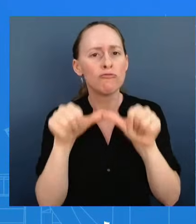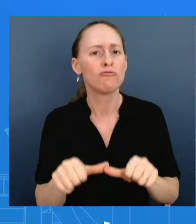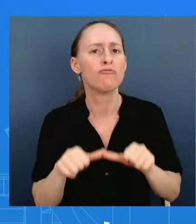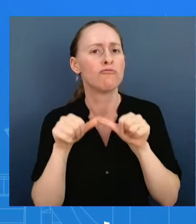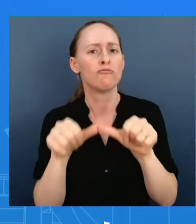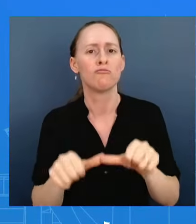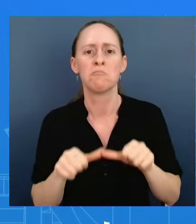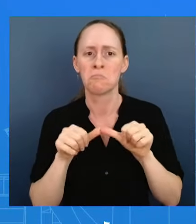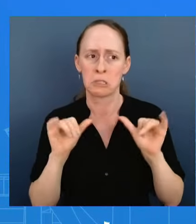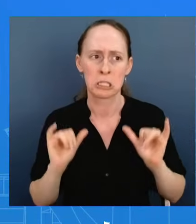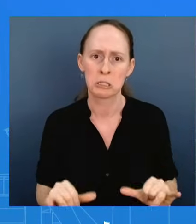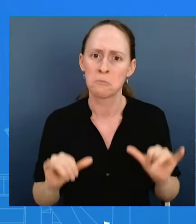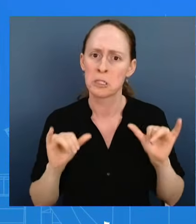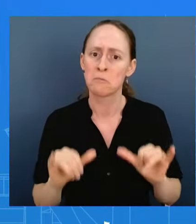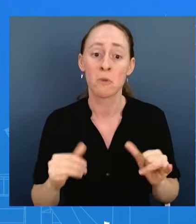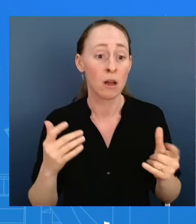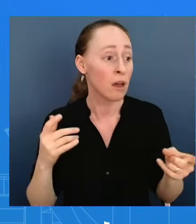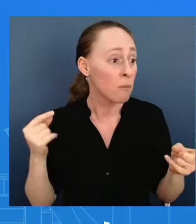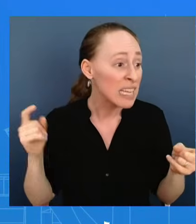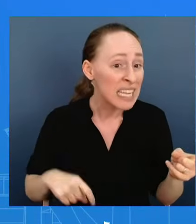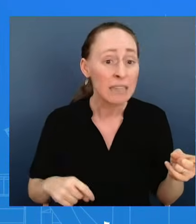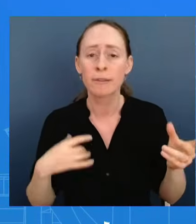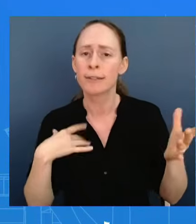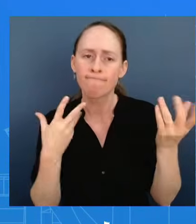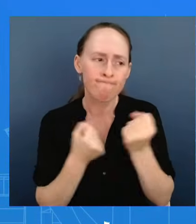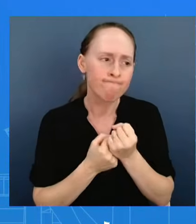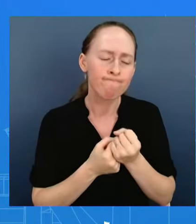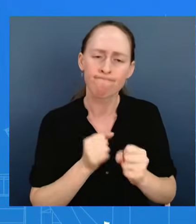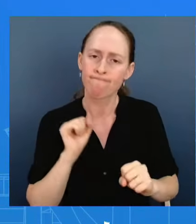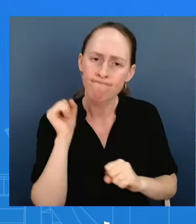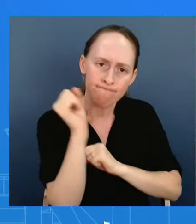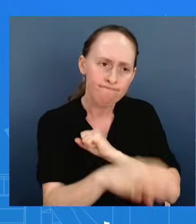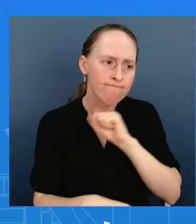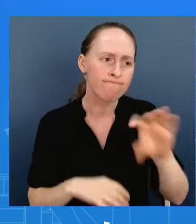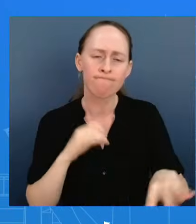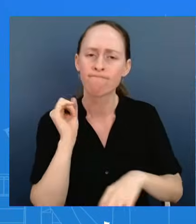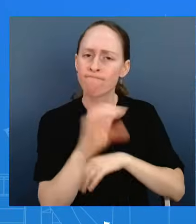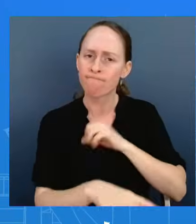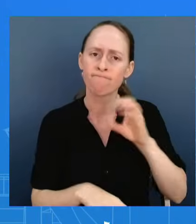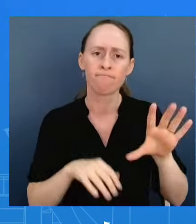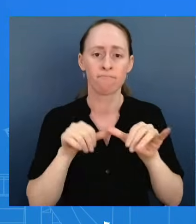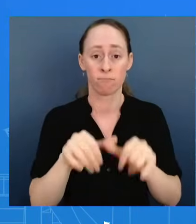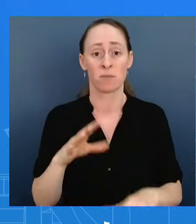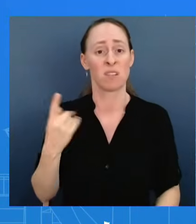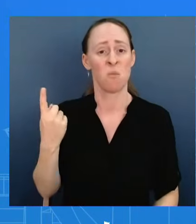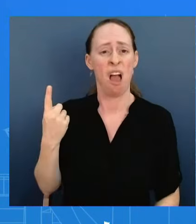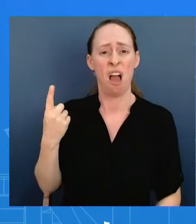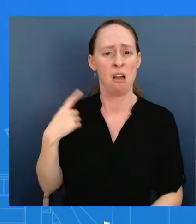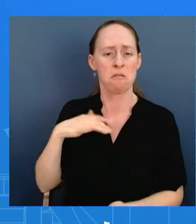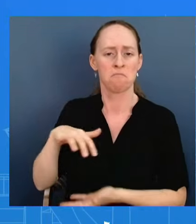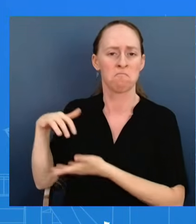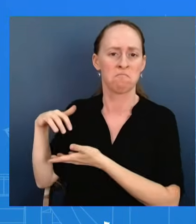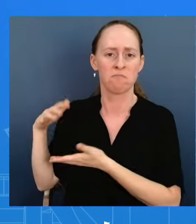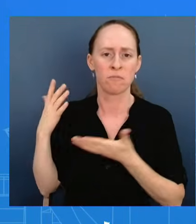and the weapons that they need for the fight that they’re in. The Press: Thanks, John. Thanks, Karine. What conversations has President Biden